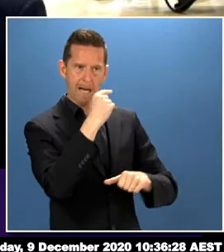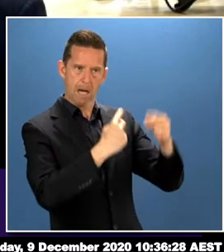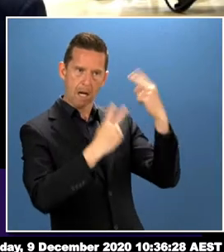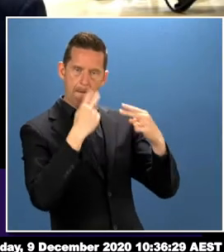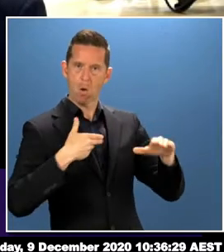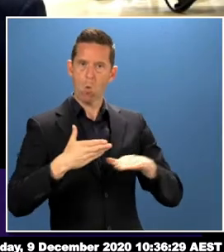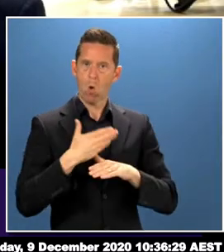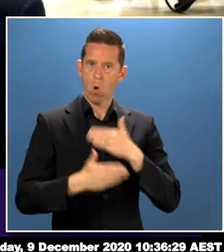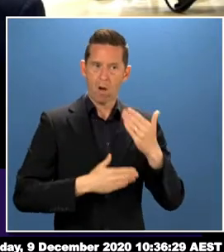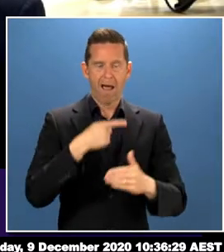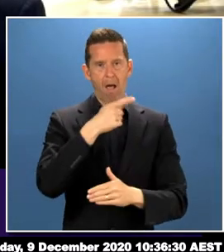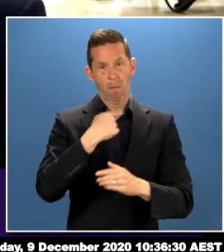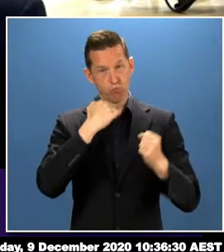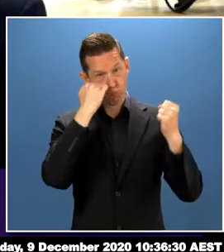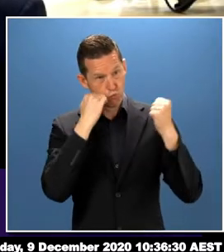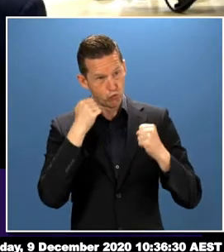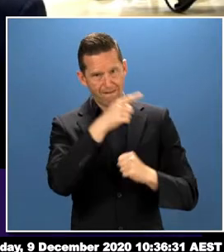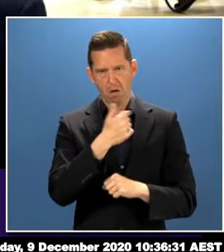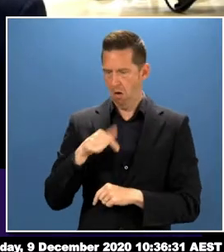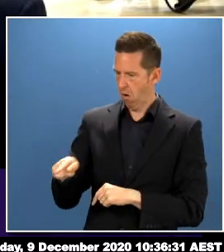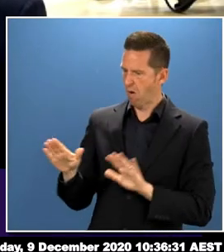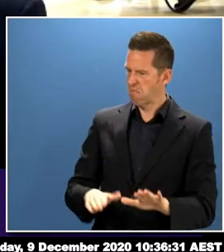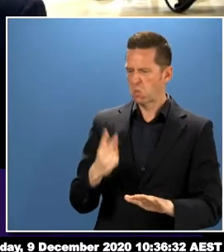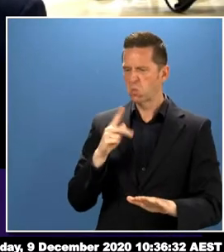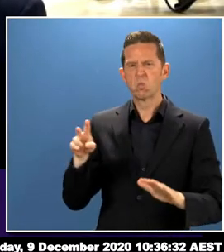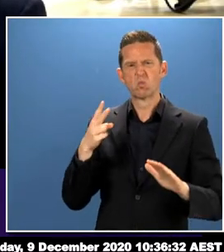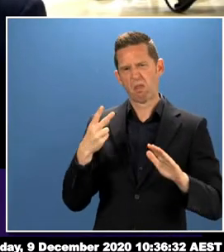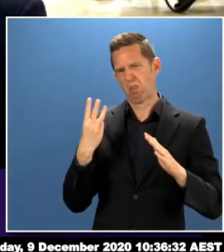despite having a disability I could still do any of the required ---